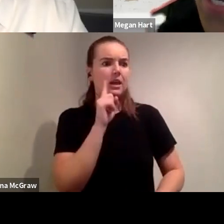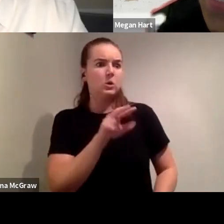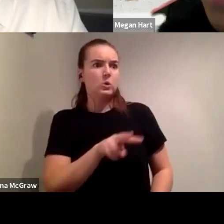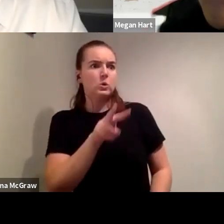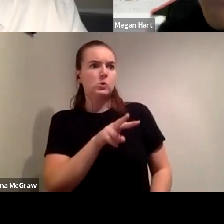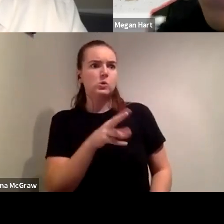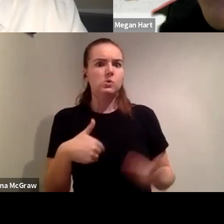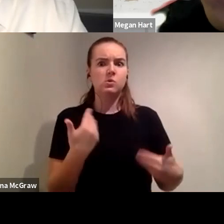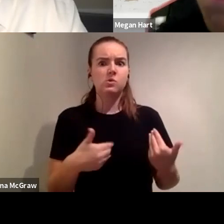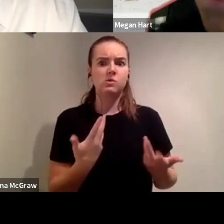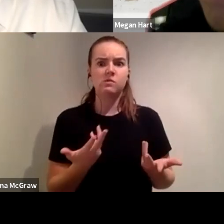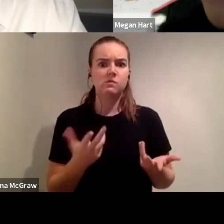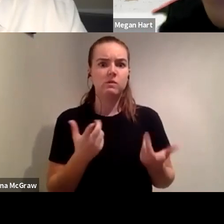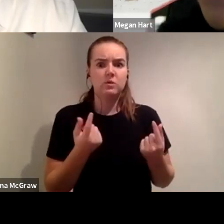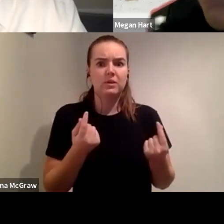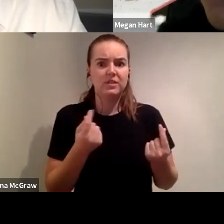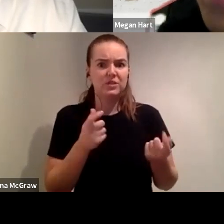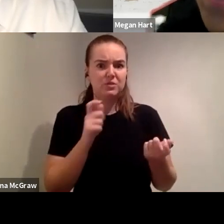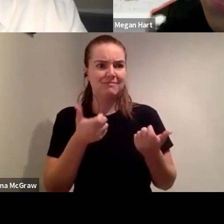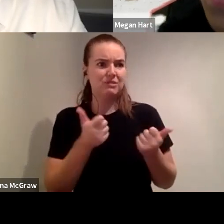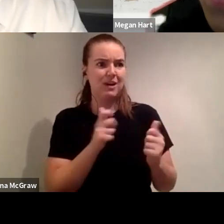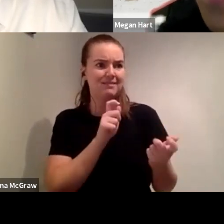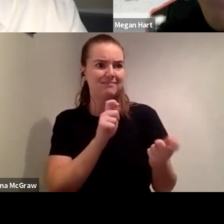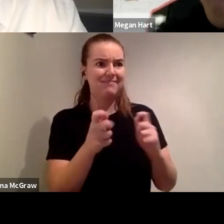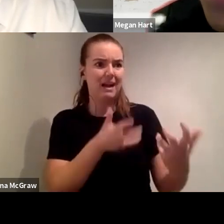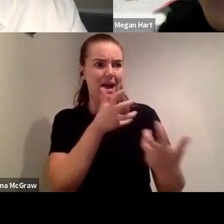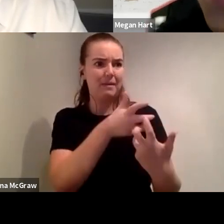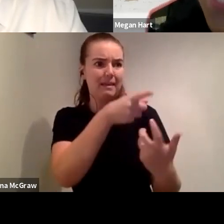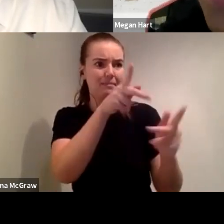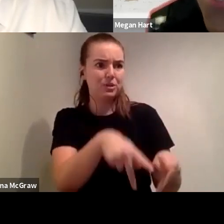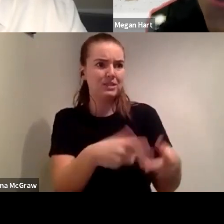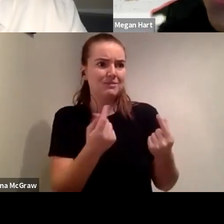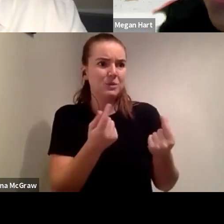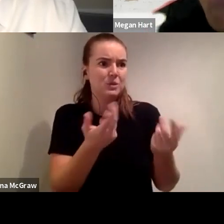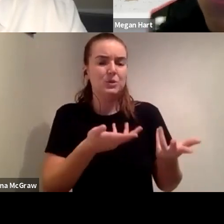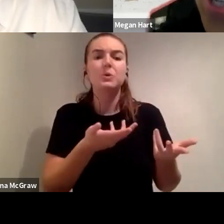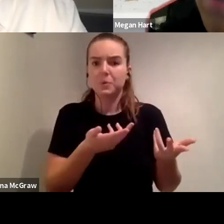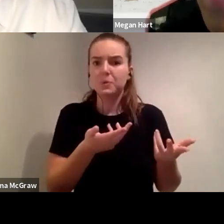I think there are some misconceptions sometimes when you have a candidate or individual employee who has a disability.